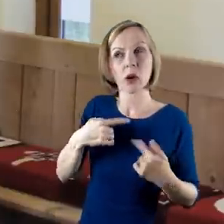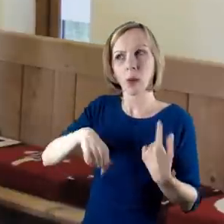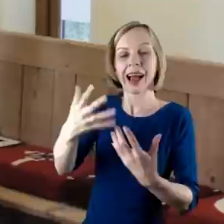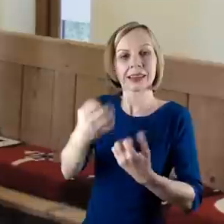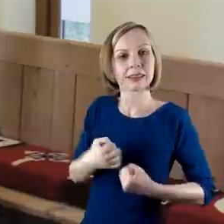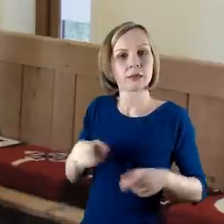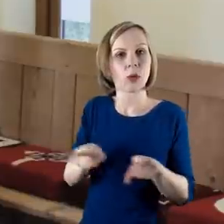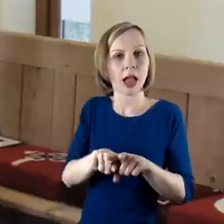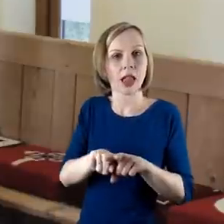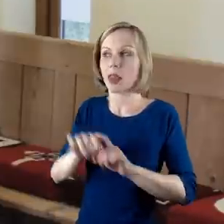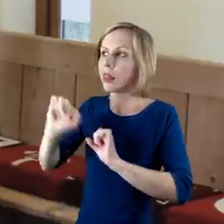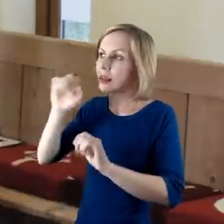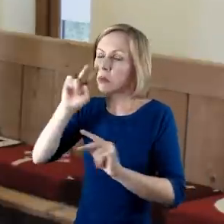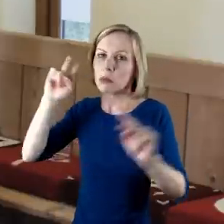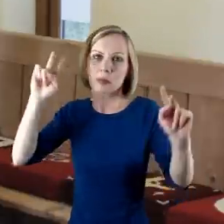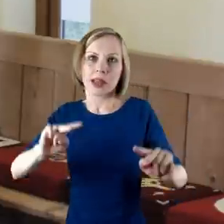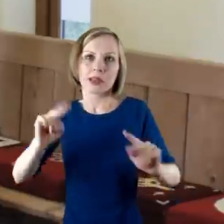to reflect on it, and to grow.